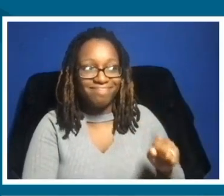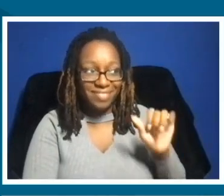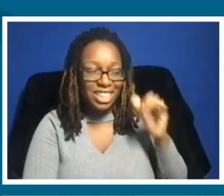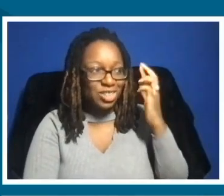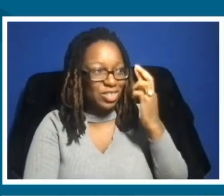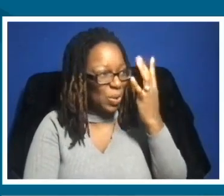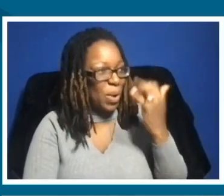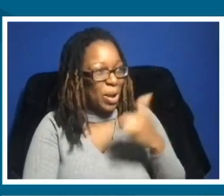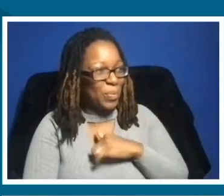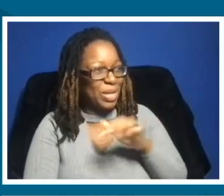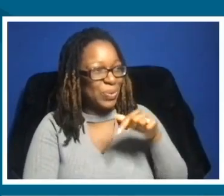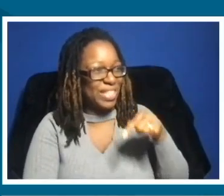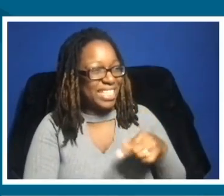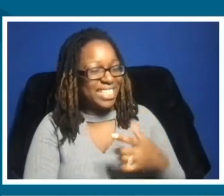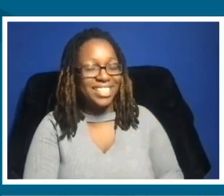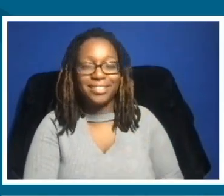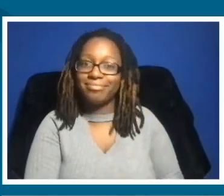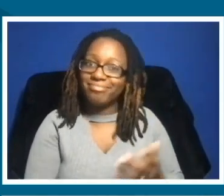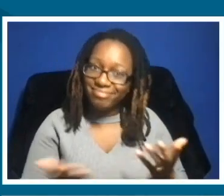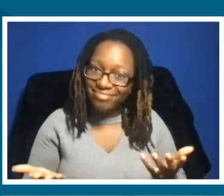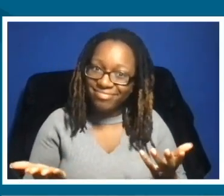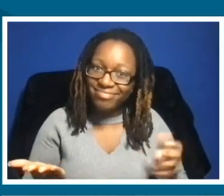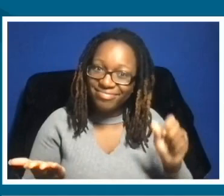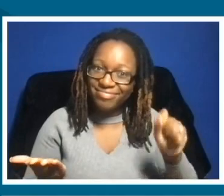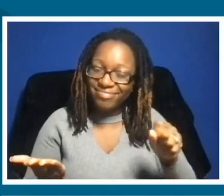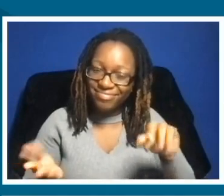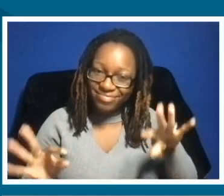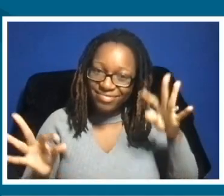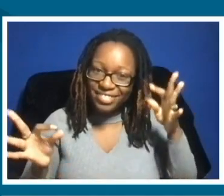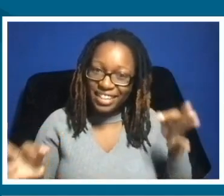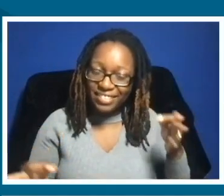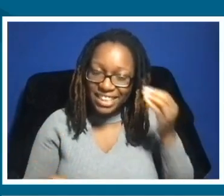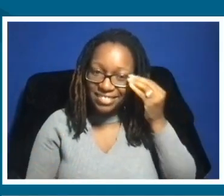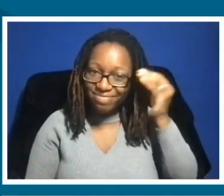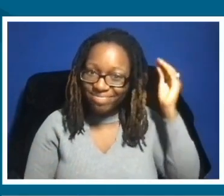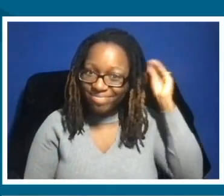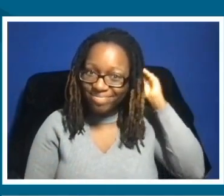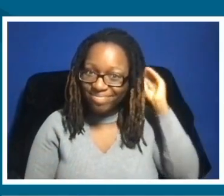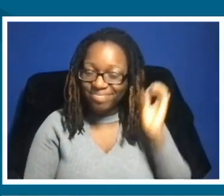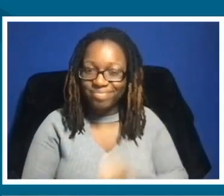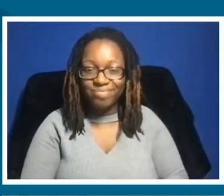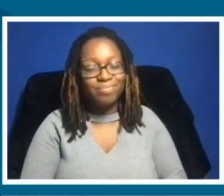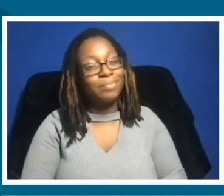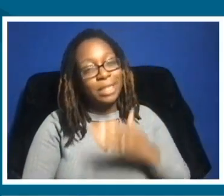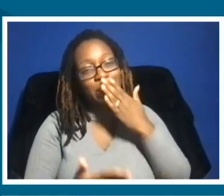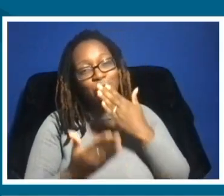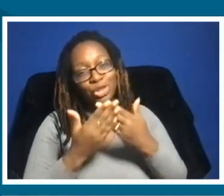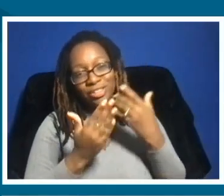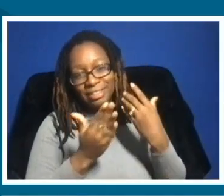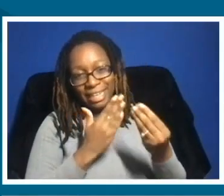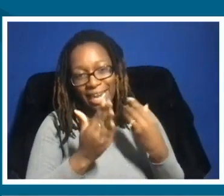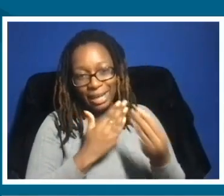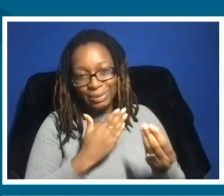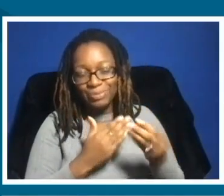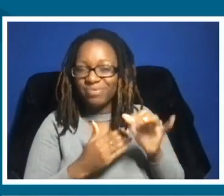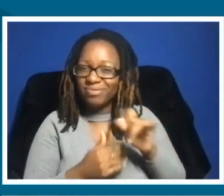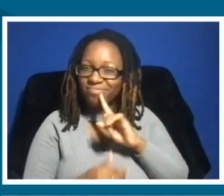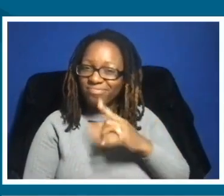i was like yeah totally noted it's great to get out um so getting out